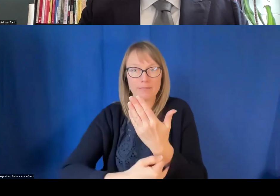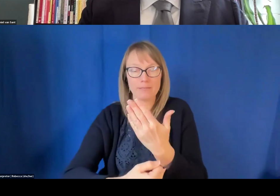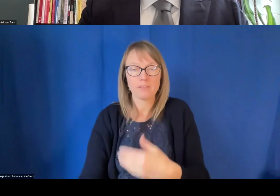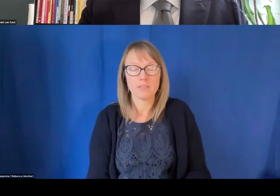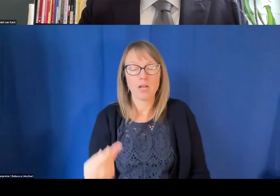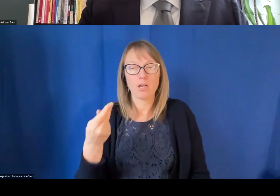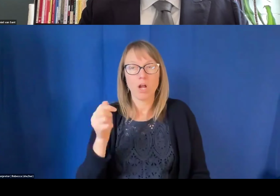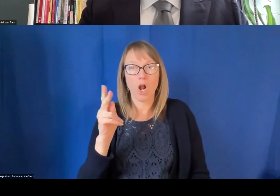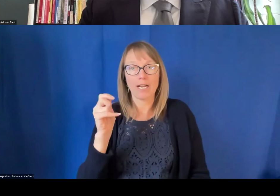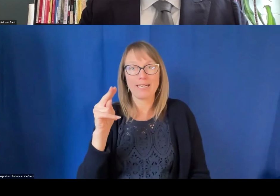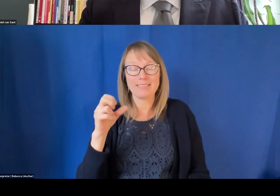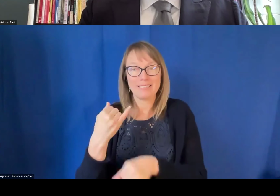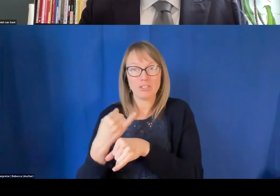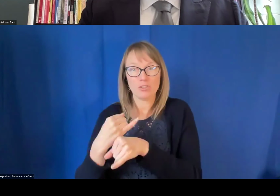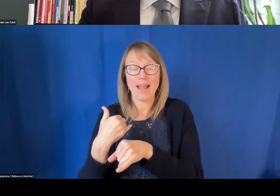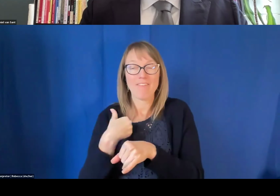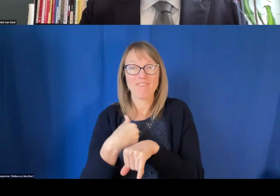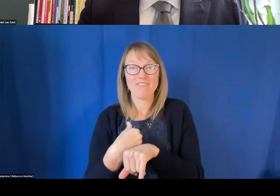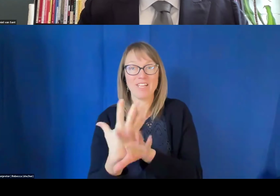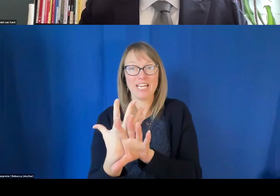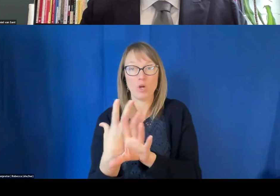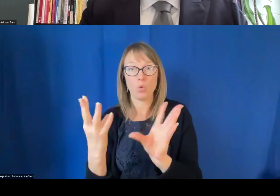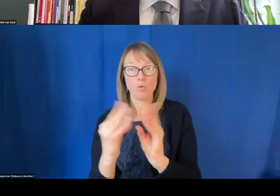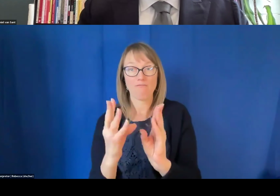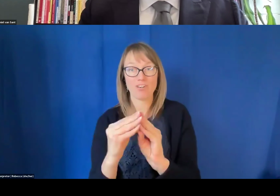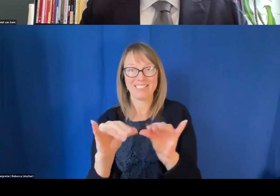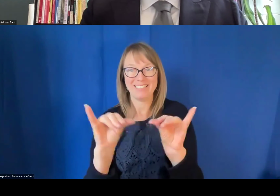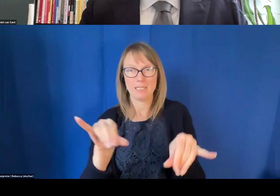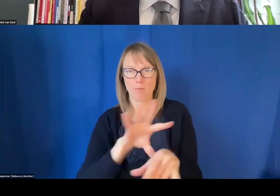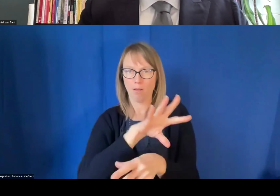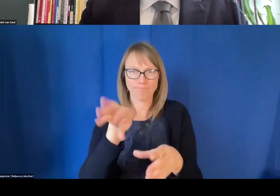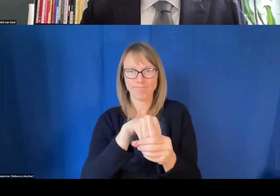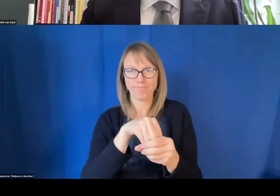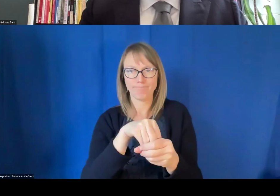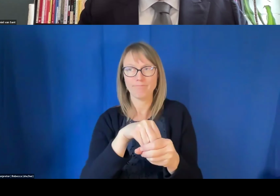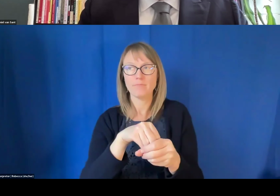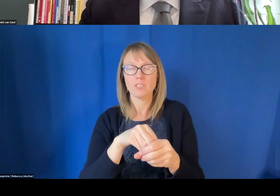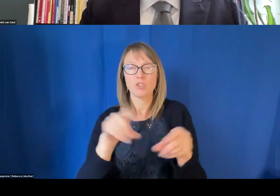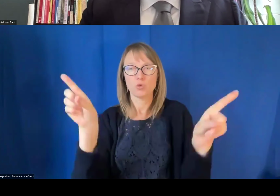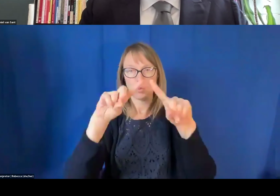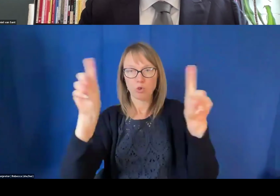a video conferencing system that was integrated into it. So it's kind of a touch screen that's set up and you say like,